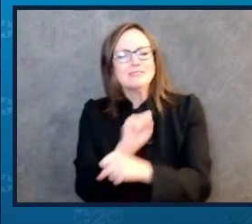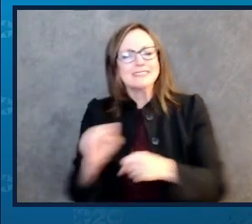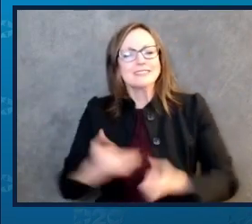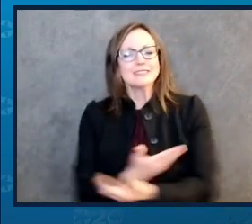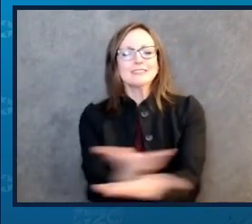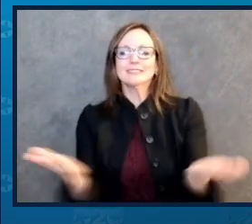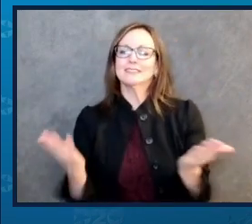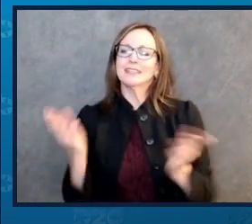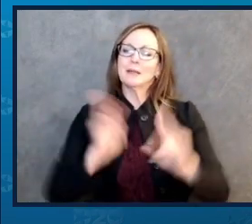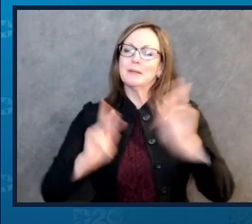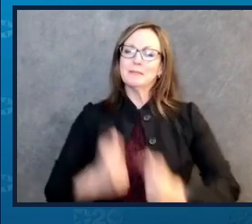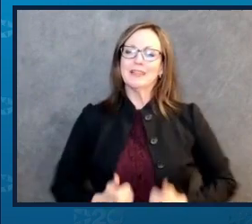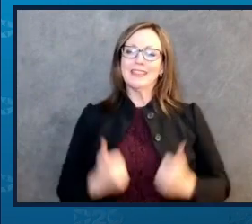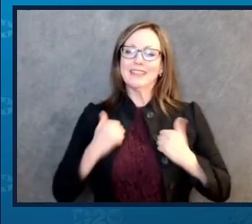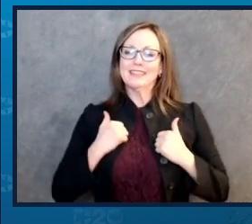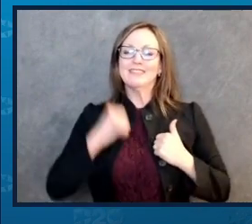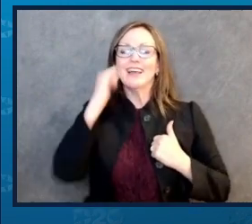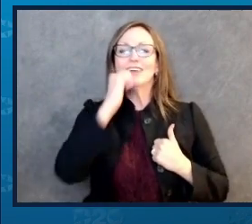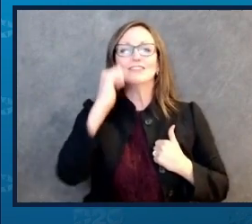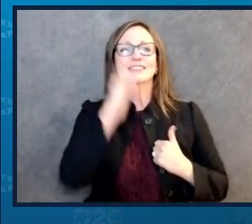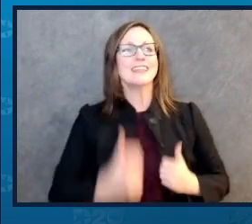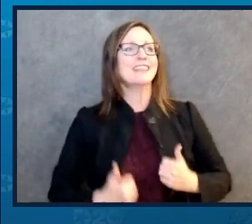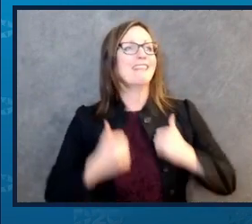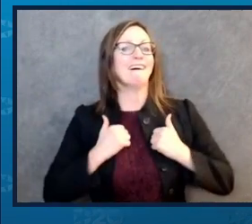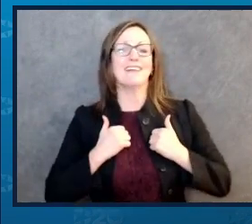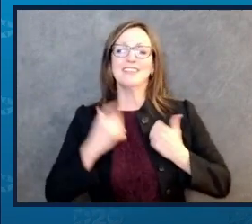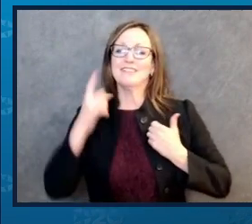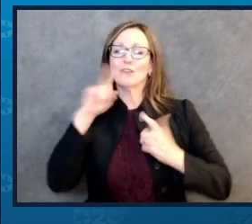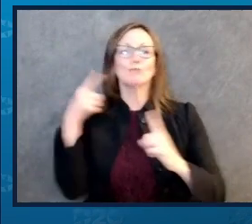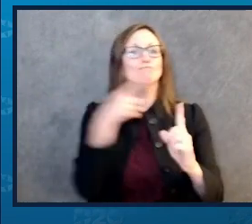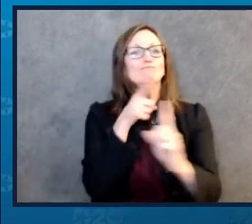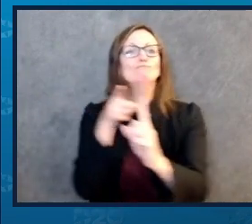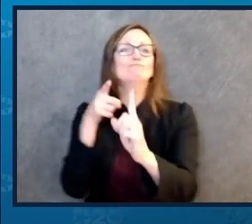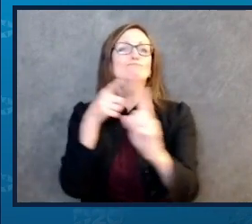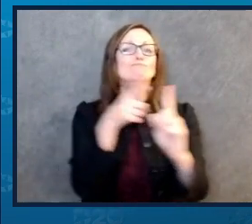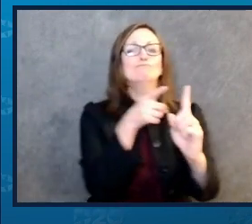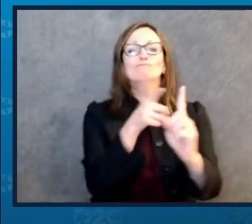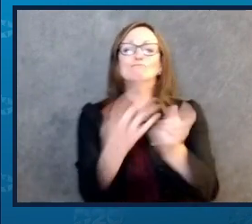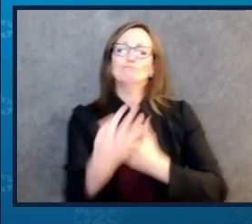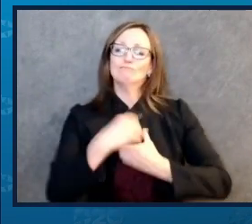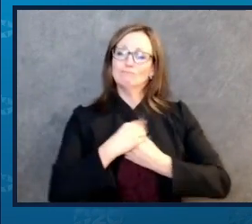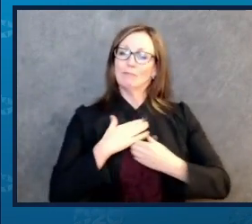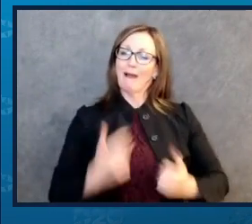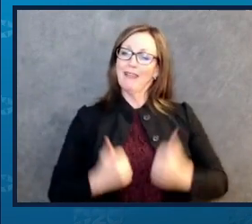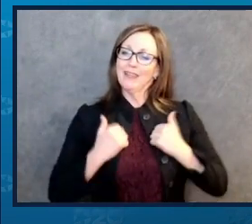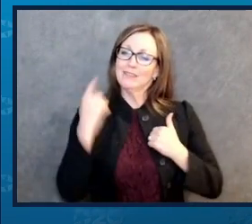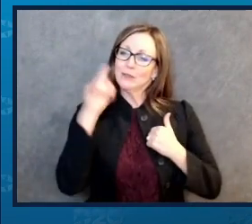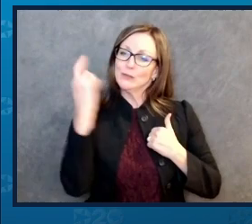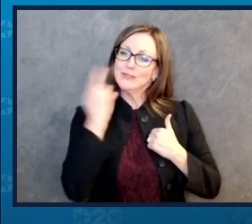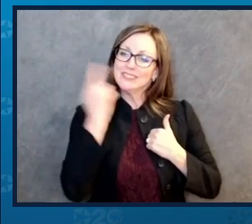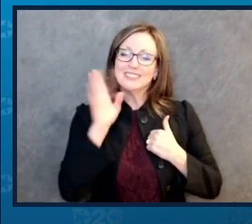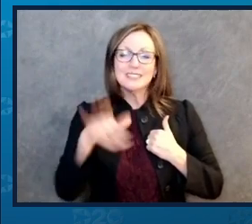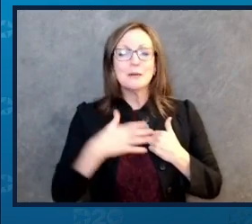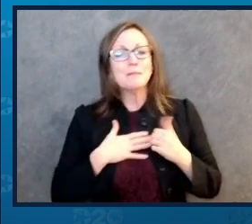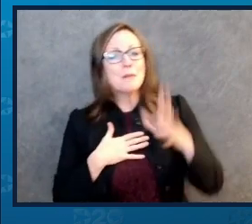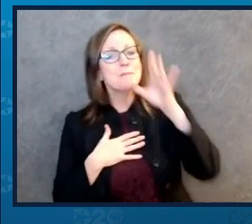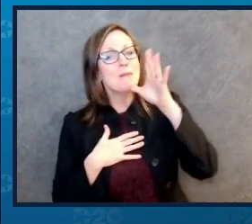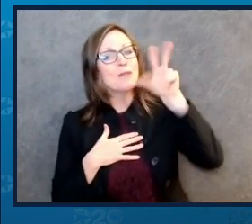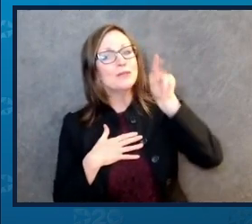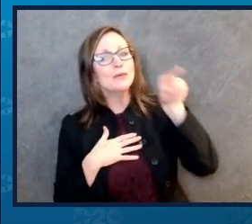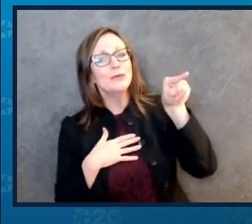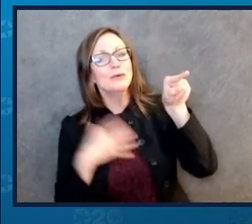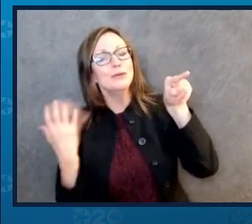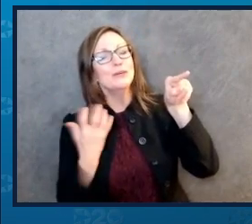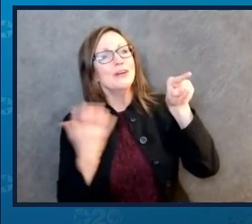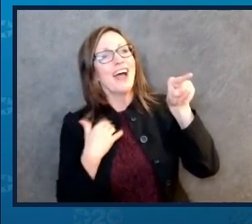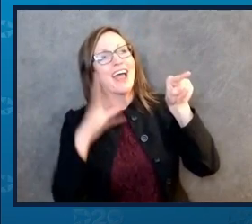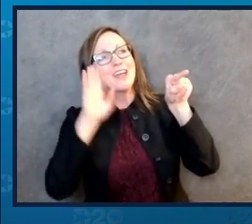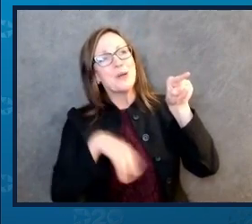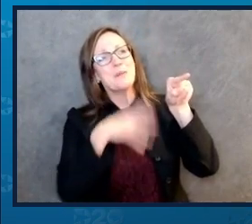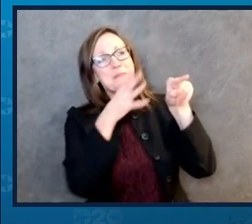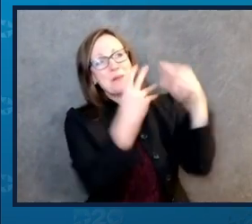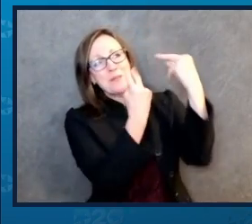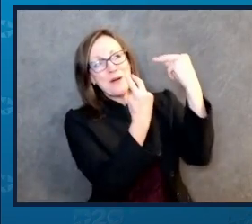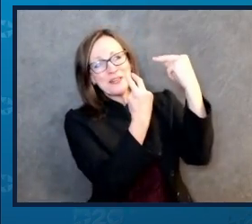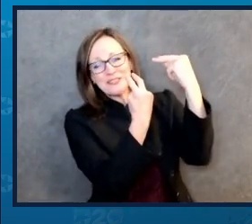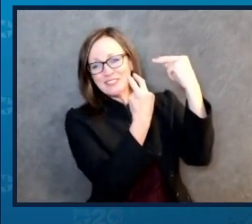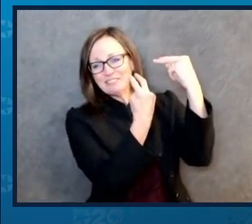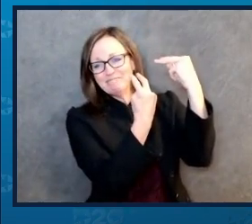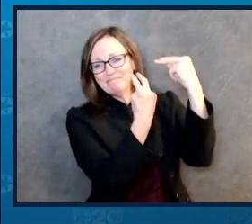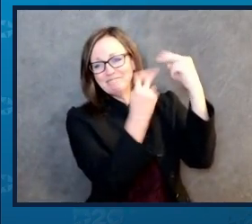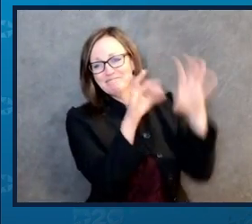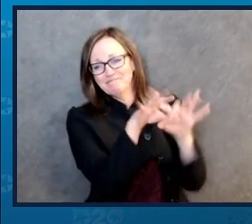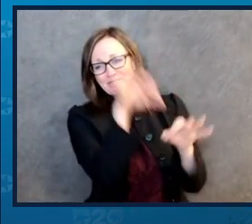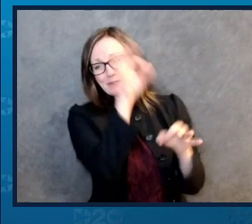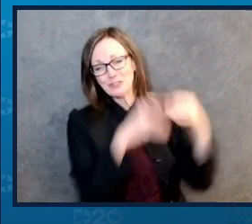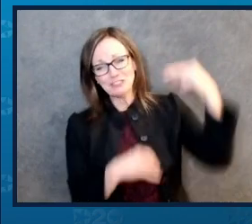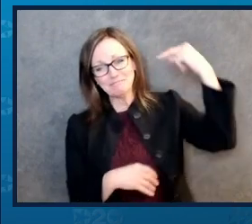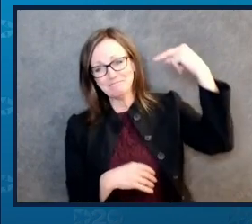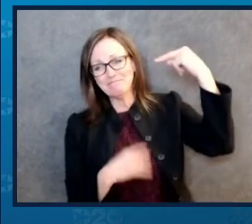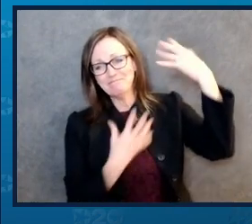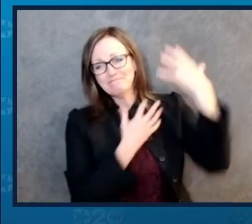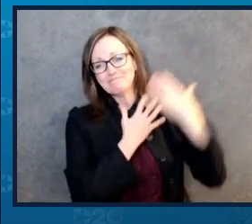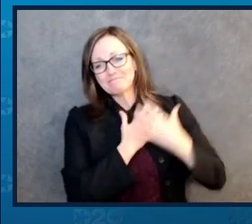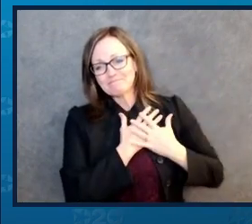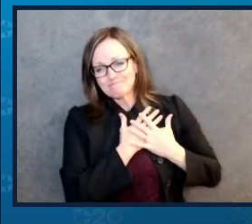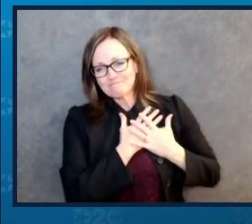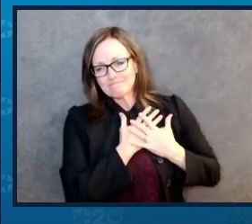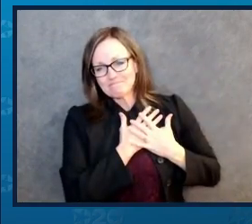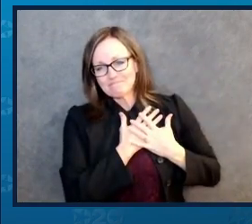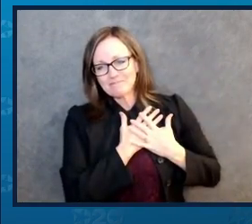BUY KNOW SHE IS LOOKING DOWN ON